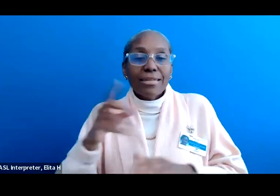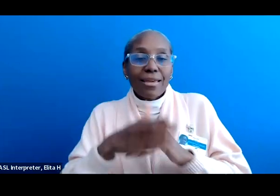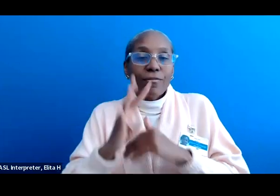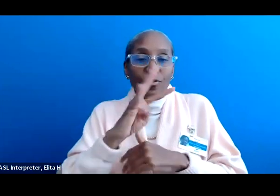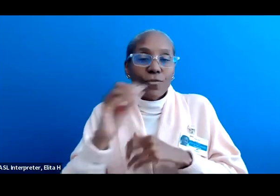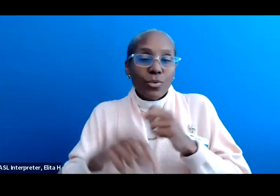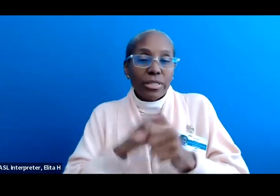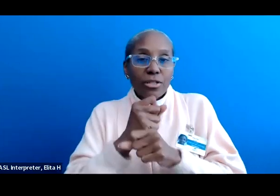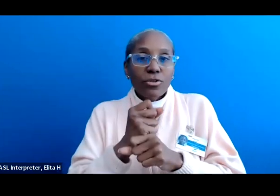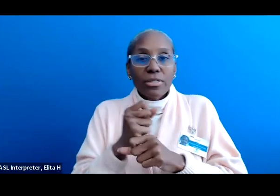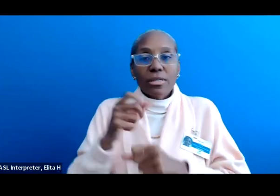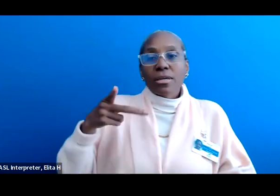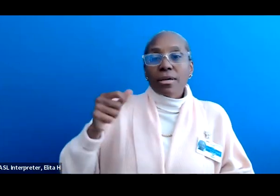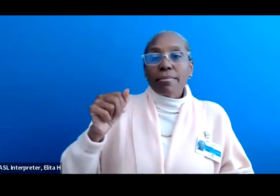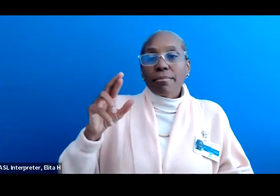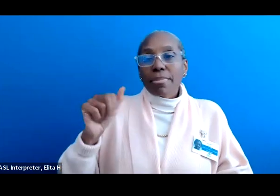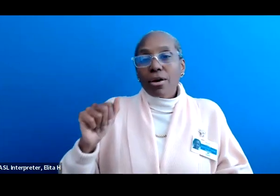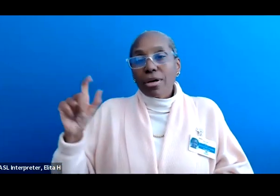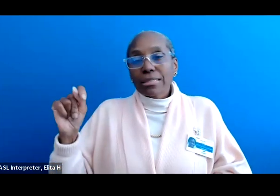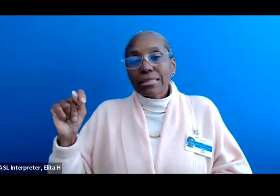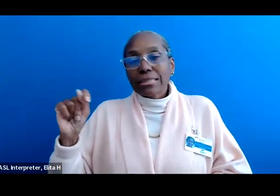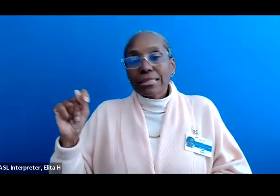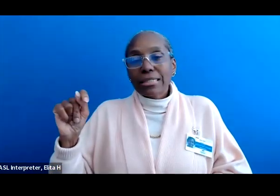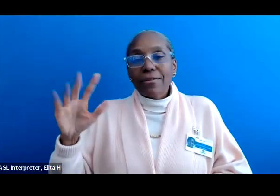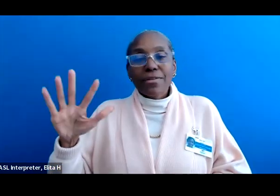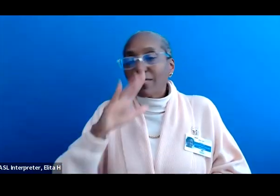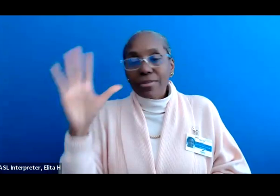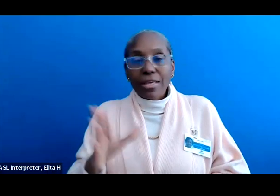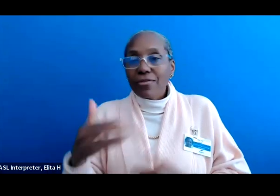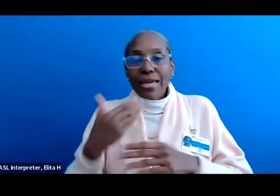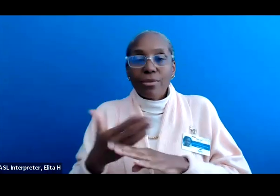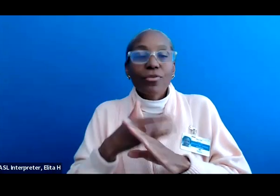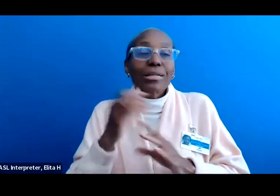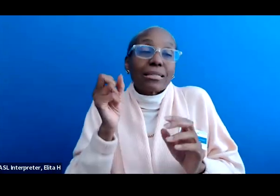Para T5. Is this possible? Never had it before. Well, yes, Brian, it is possible.